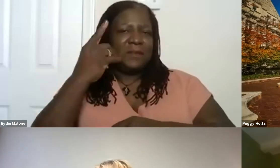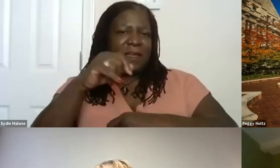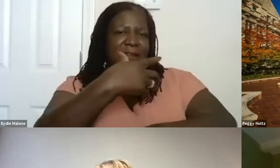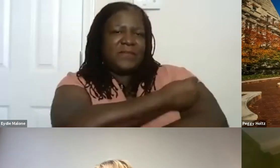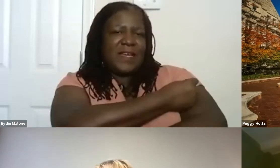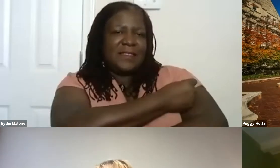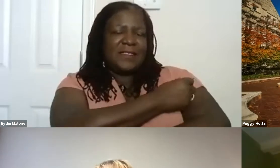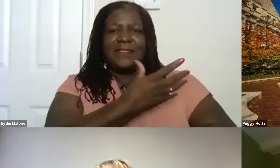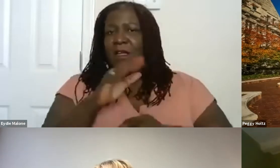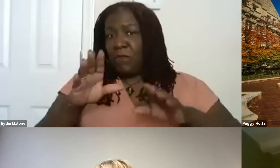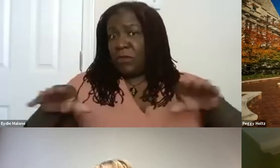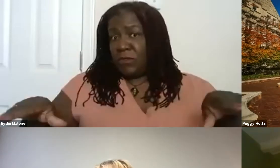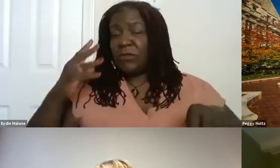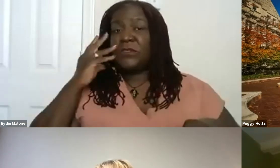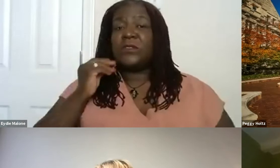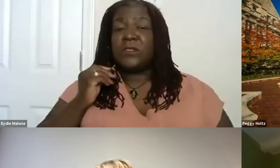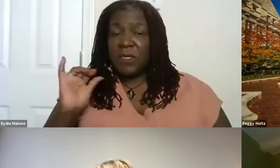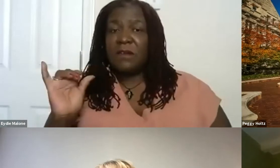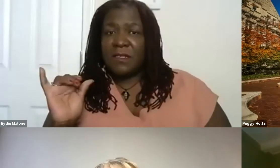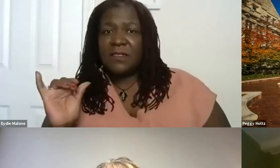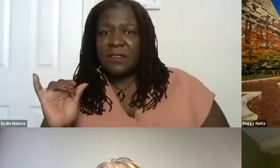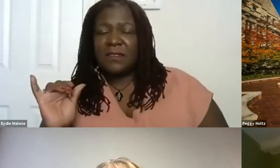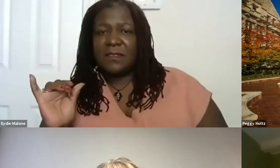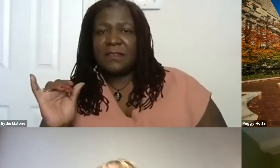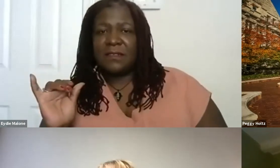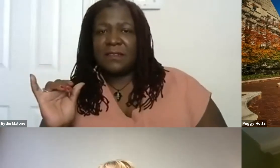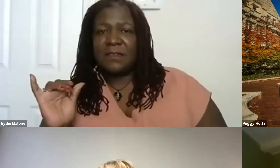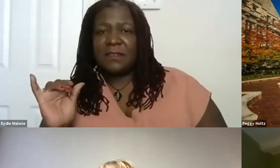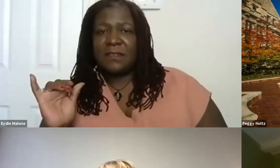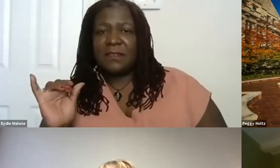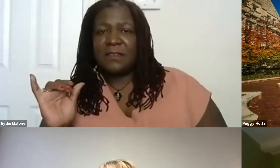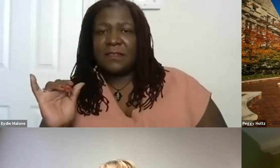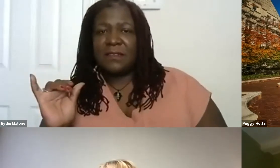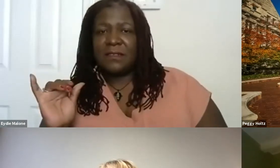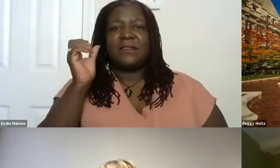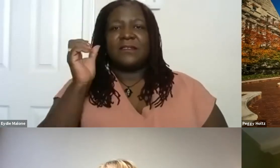and their children's experience. To start off, I'd like to start with Joanne